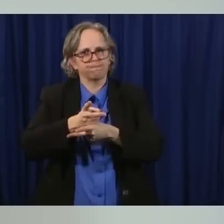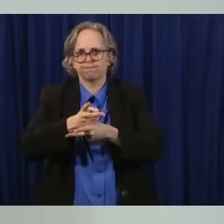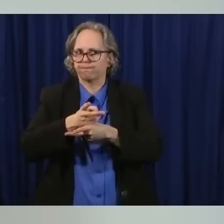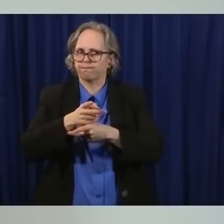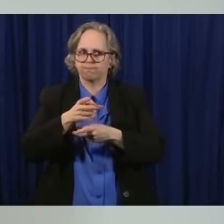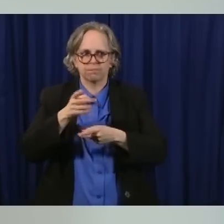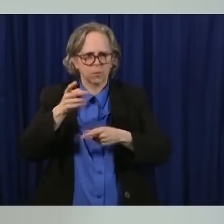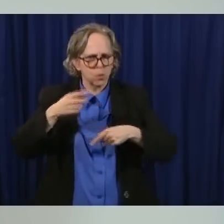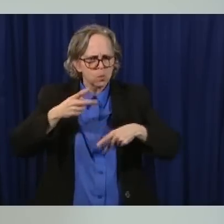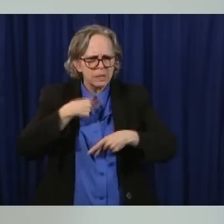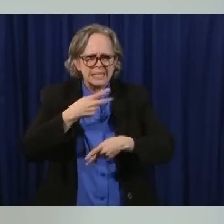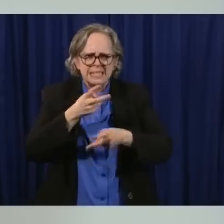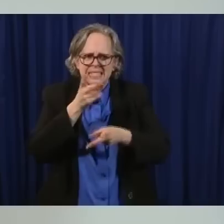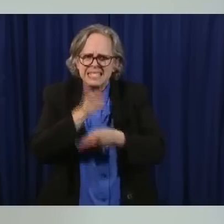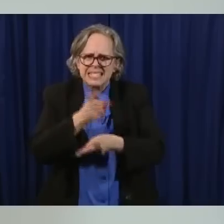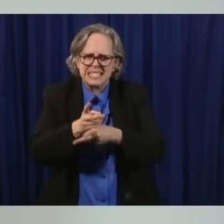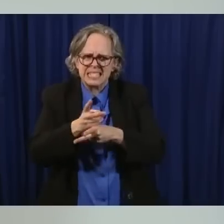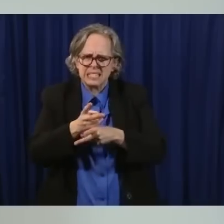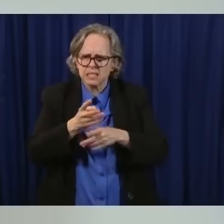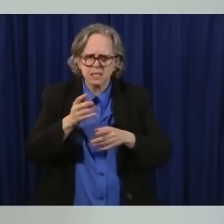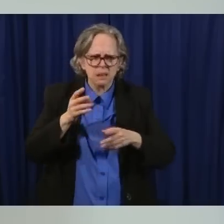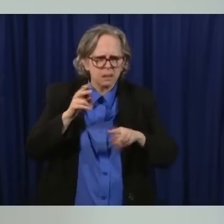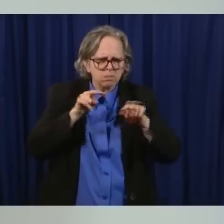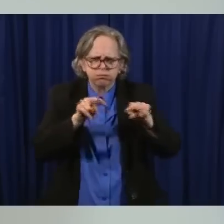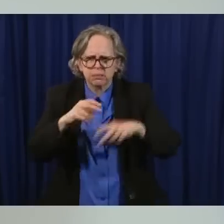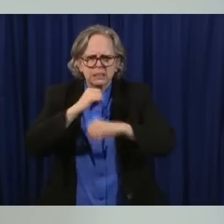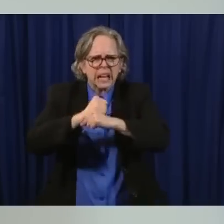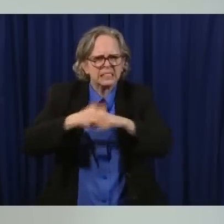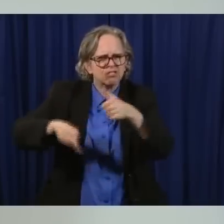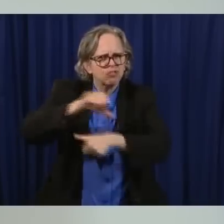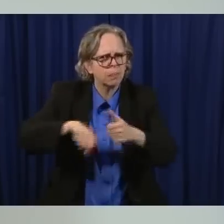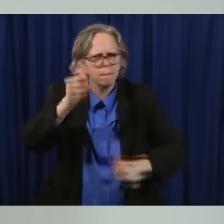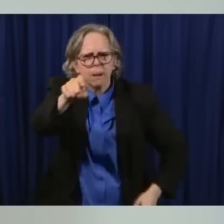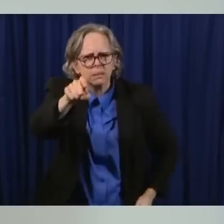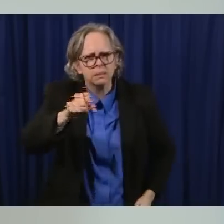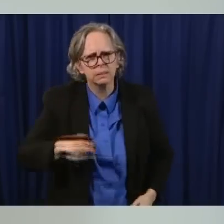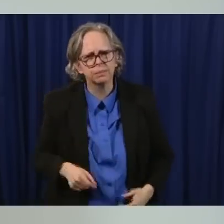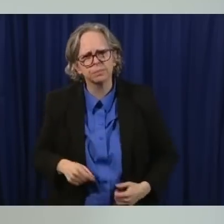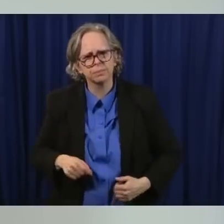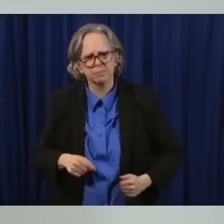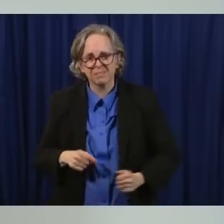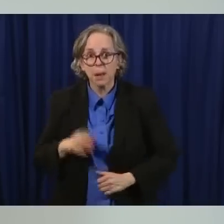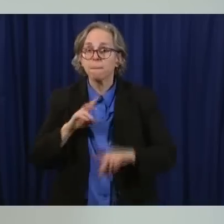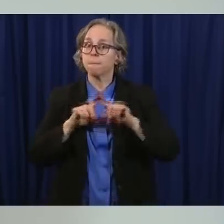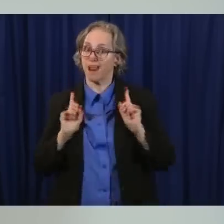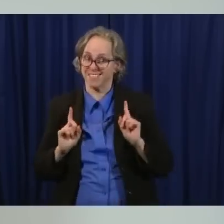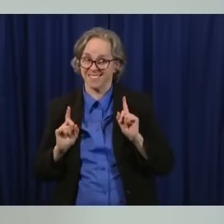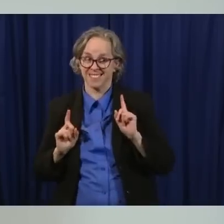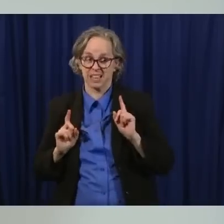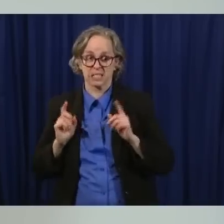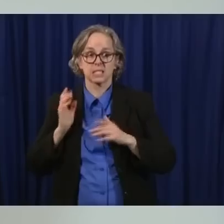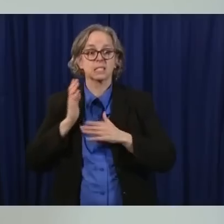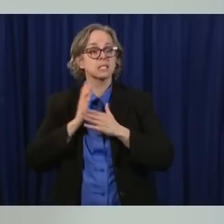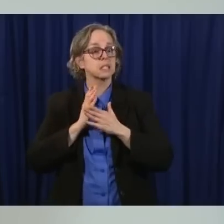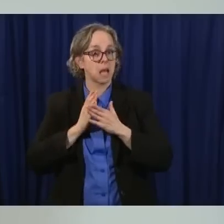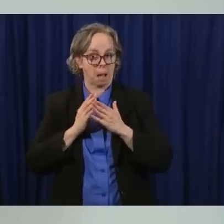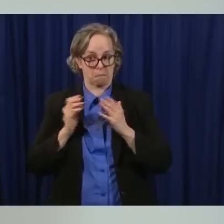CERTAIN RESTRICTIONS, THAT, I WILL REITERATE THIS AGAIN BECAUSE I KNOW IT IS IMPORTANT, I KNOW HOW IMPORTANT THIS IS FOR PEOPLE TO UNDERSTAND. THAT'S OF THE MAKE THE CORONAVIRUS ANY LESS DANGEROUS. NOT AT ALL.